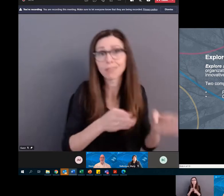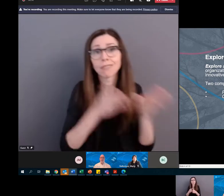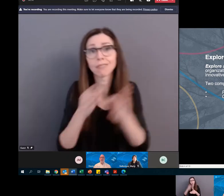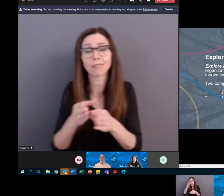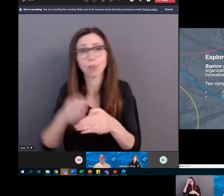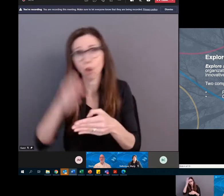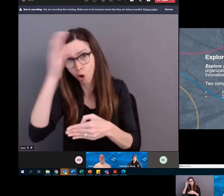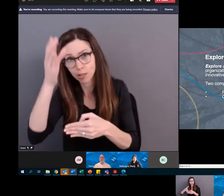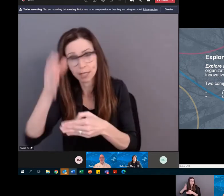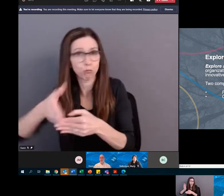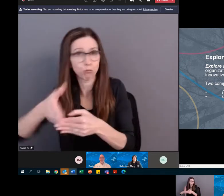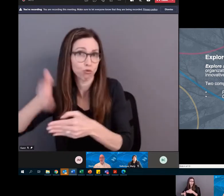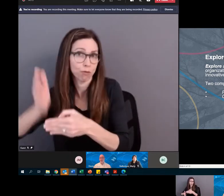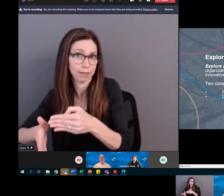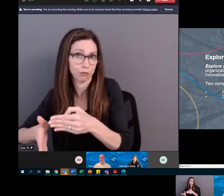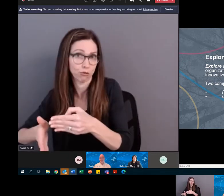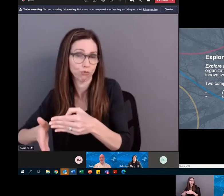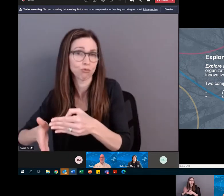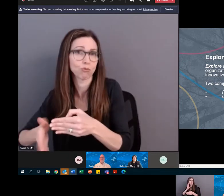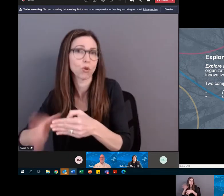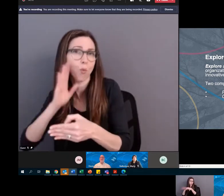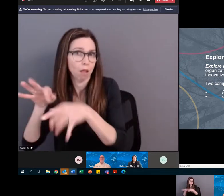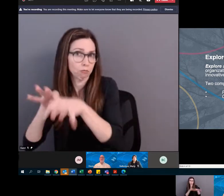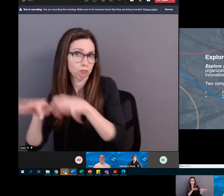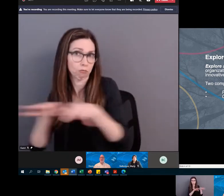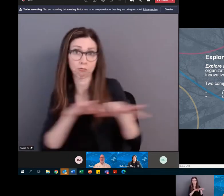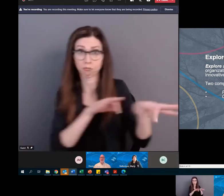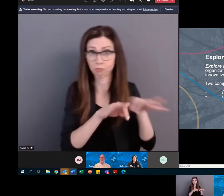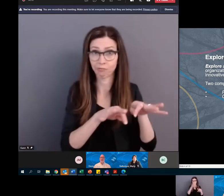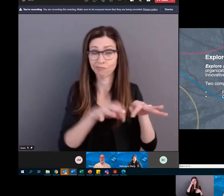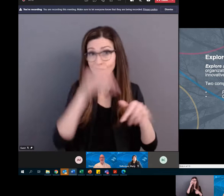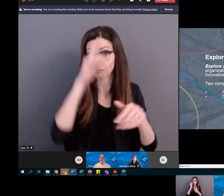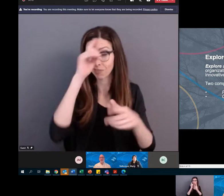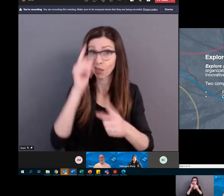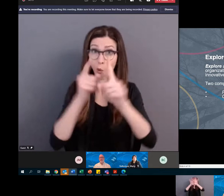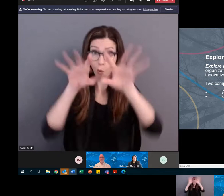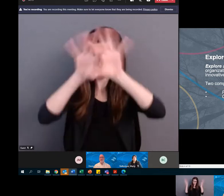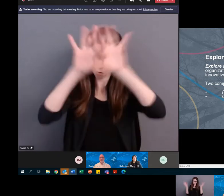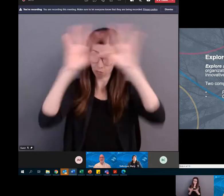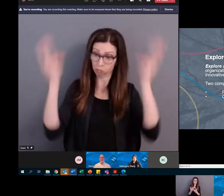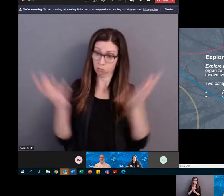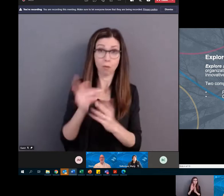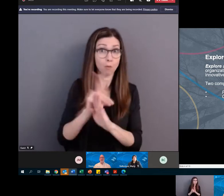The goal of the Explore and Create program is to advance